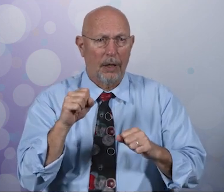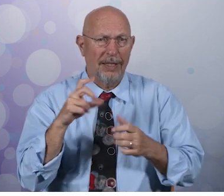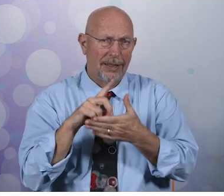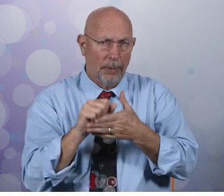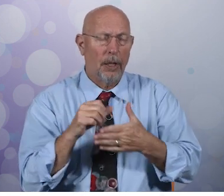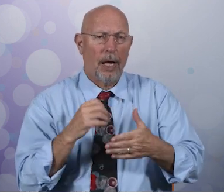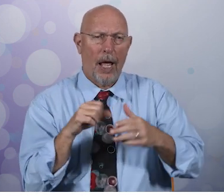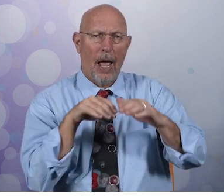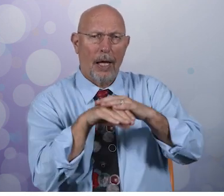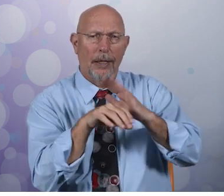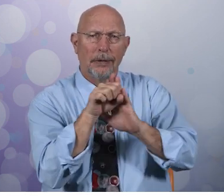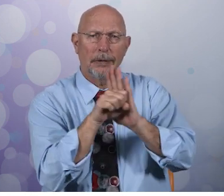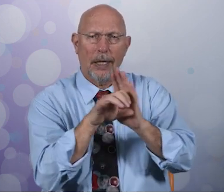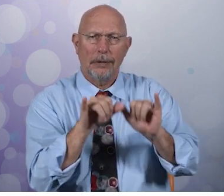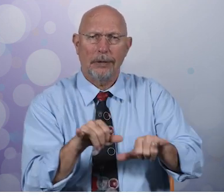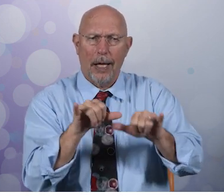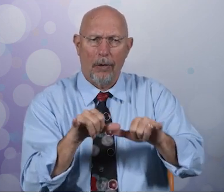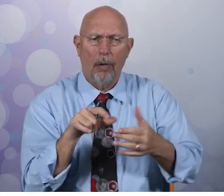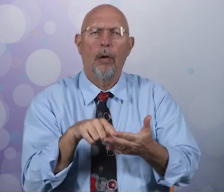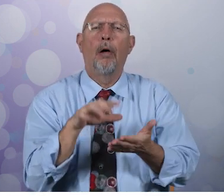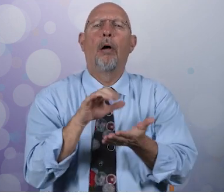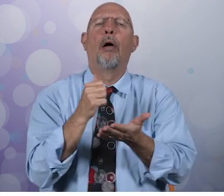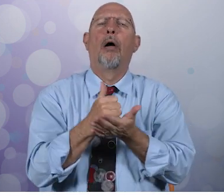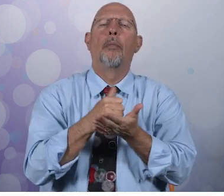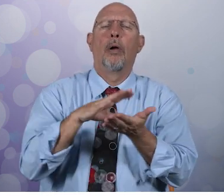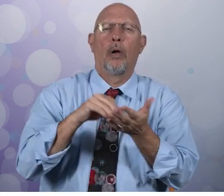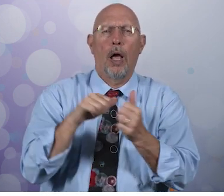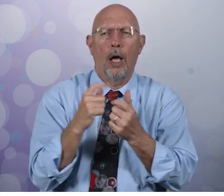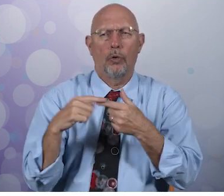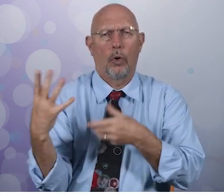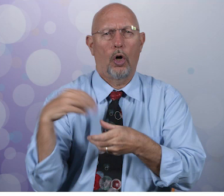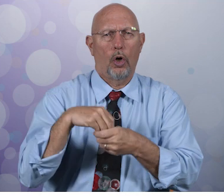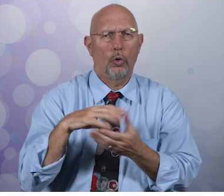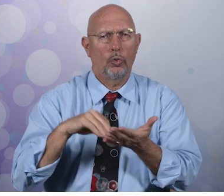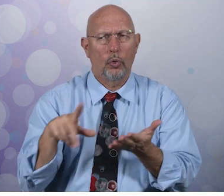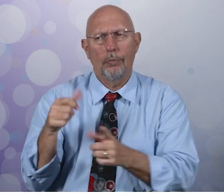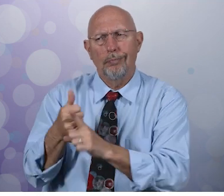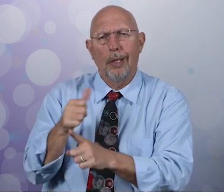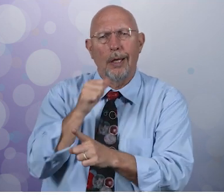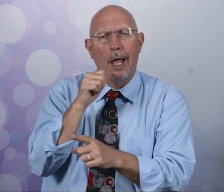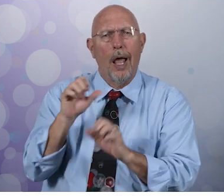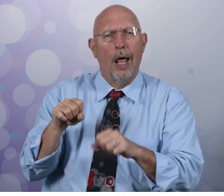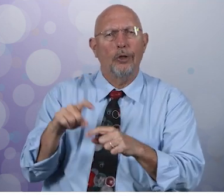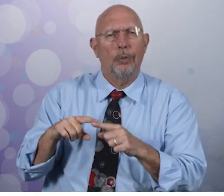This can help to learn how to include students who are not eligible to take the alternate assessment,